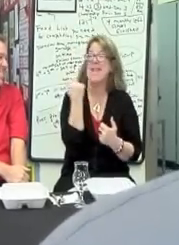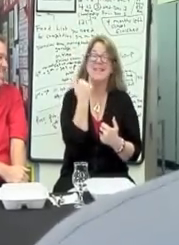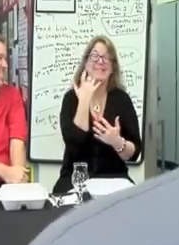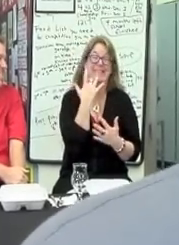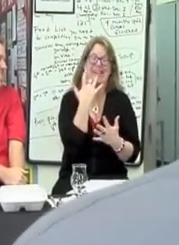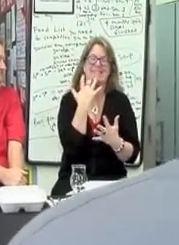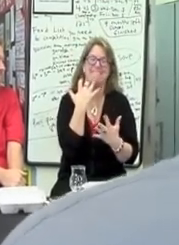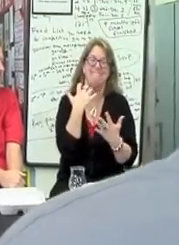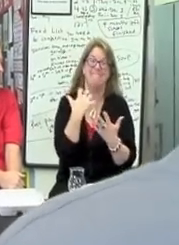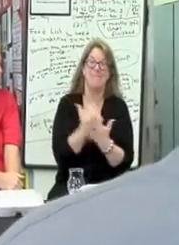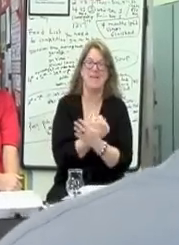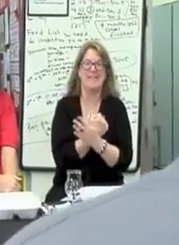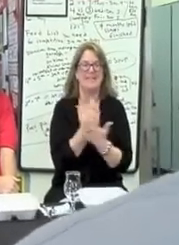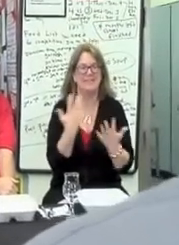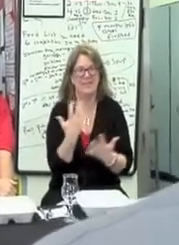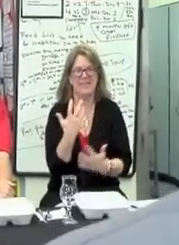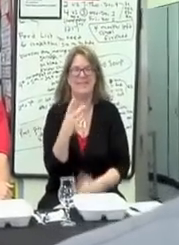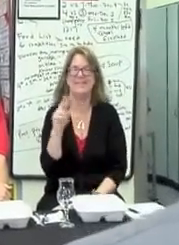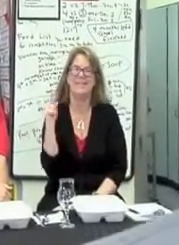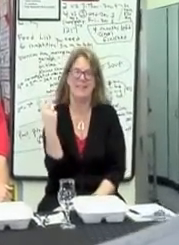Judge Mary: Best taste wins, 2nd period!